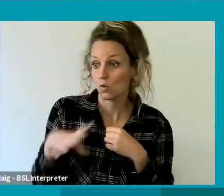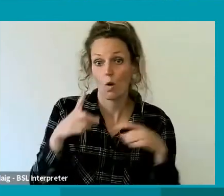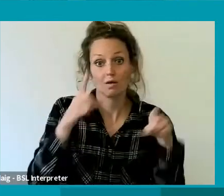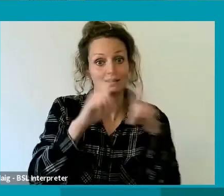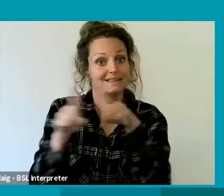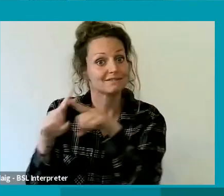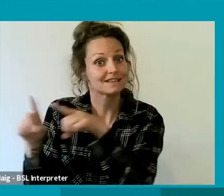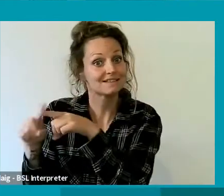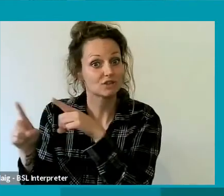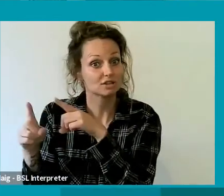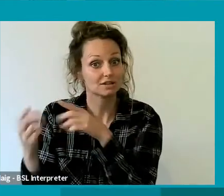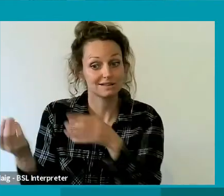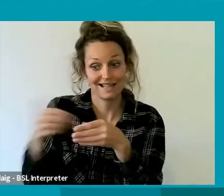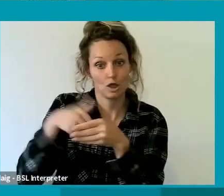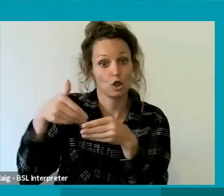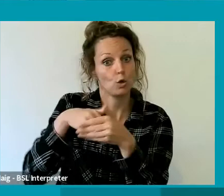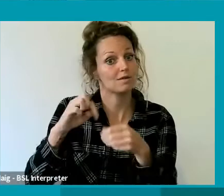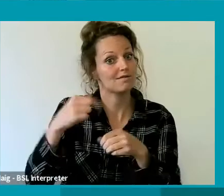So let's just go to the next slide.